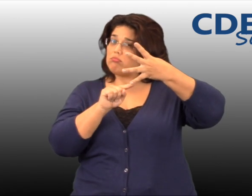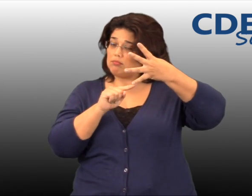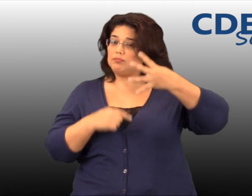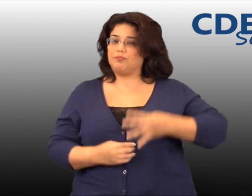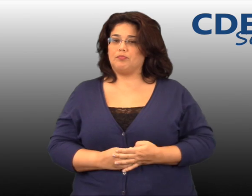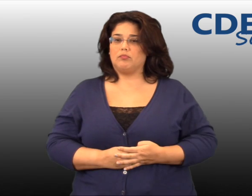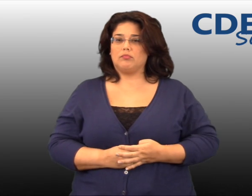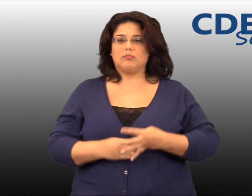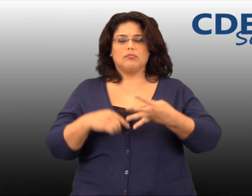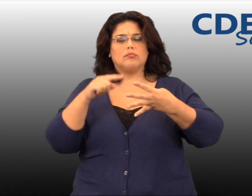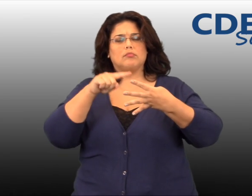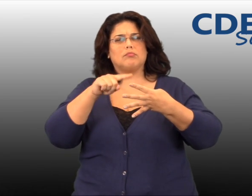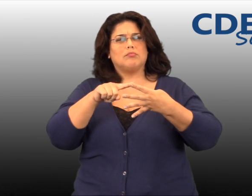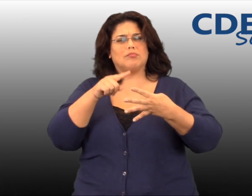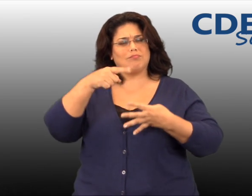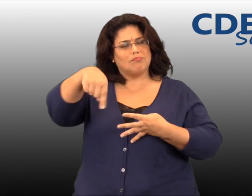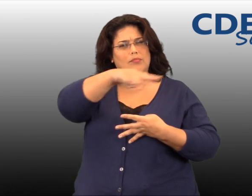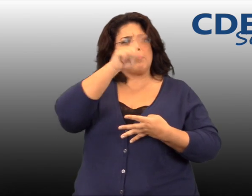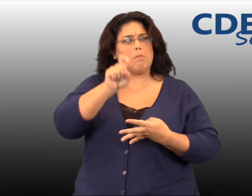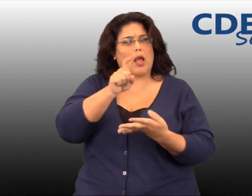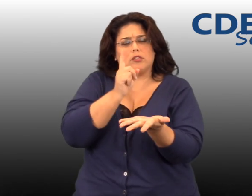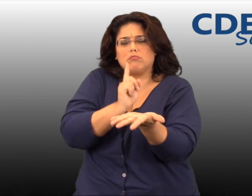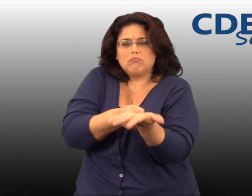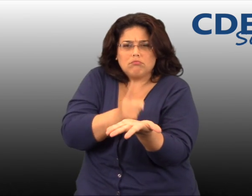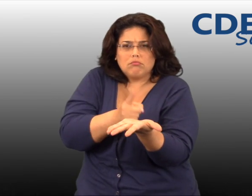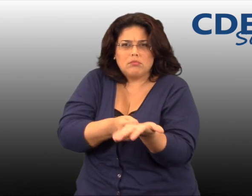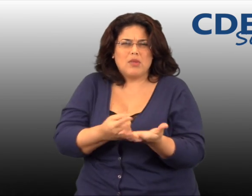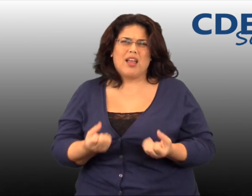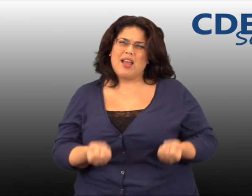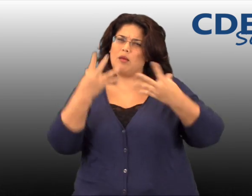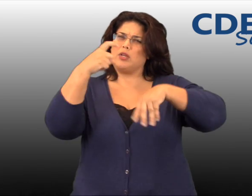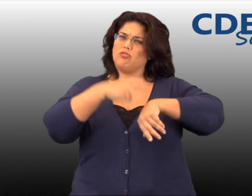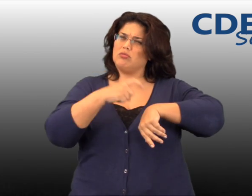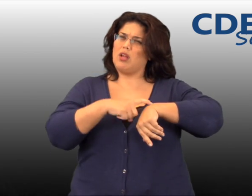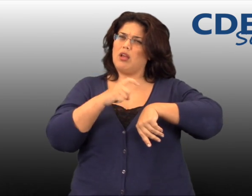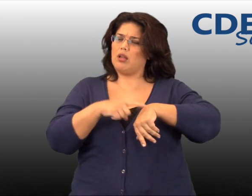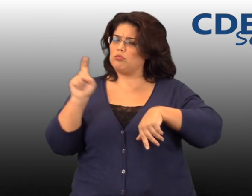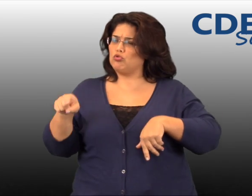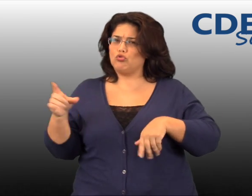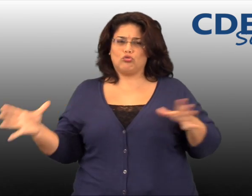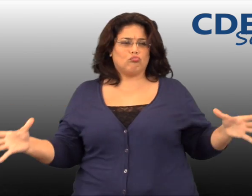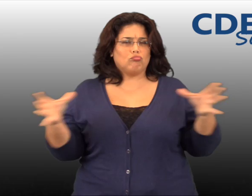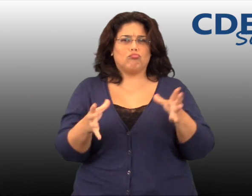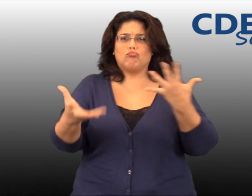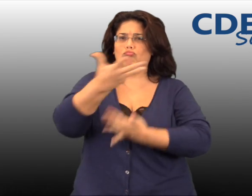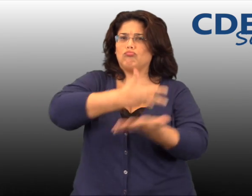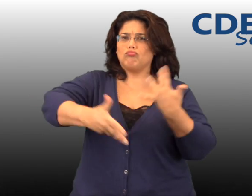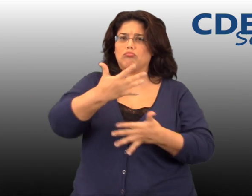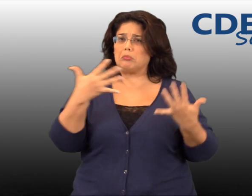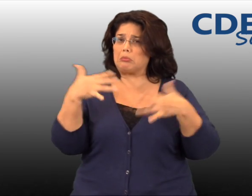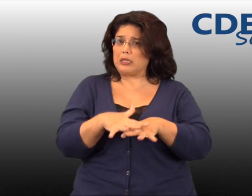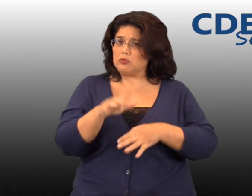four things: • How much time is it appropriate for the individual child to be in the mainstream?